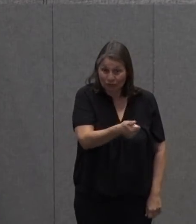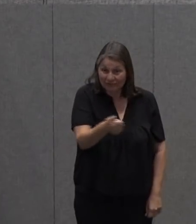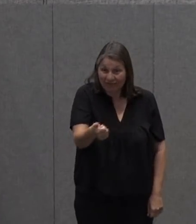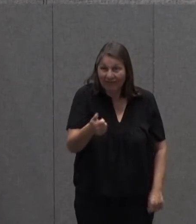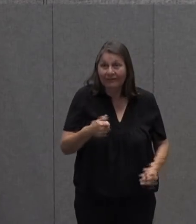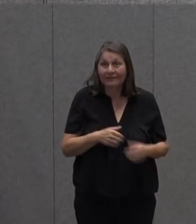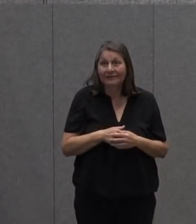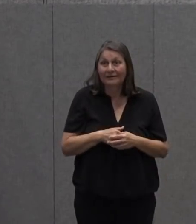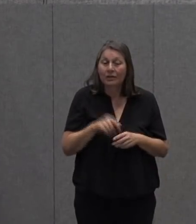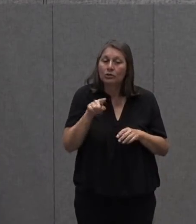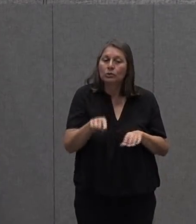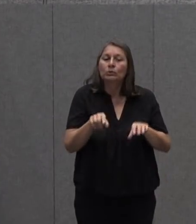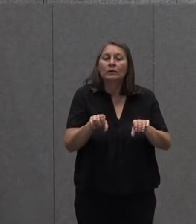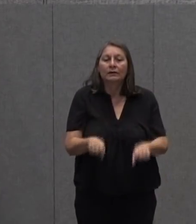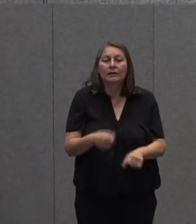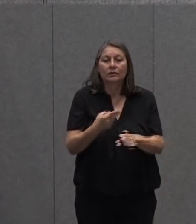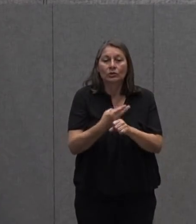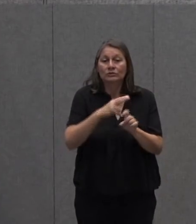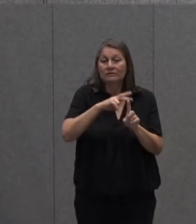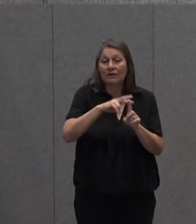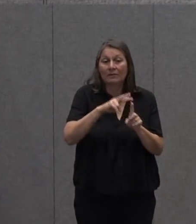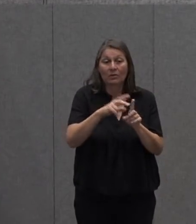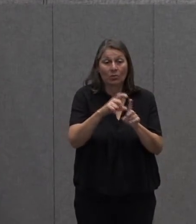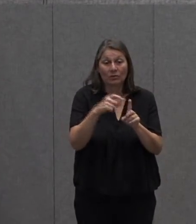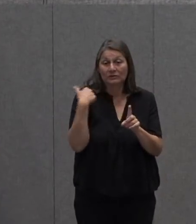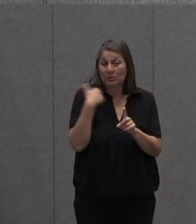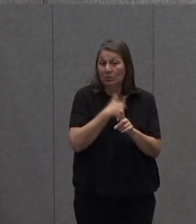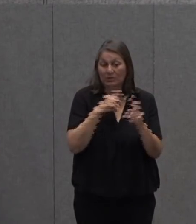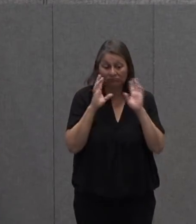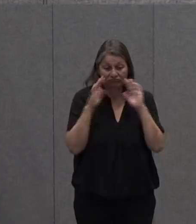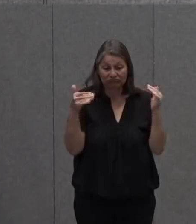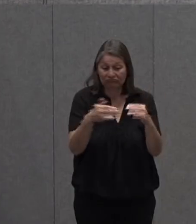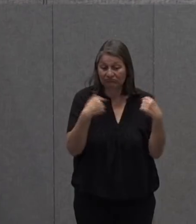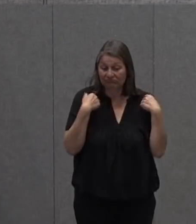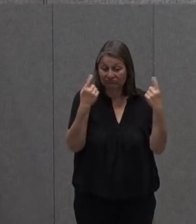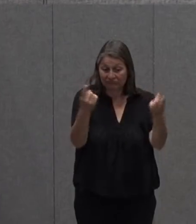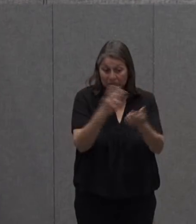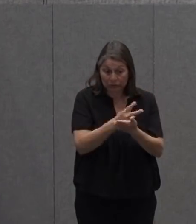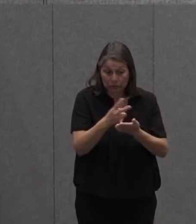these last couple weeks. Or maybe you can find a favorite book,